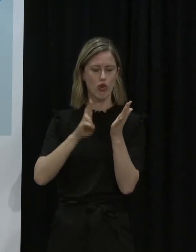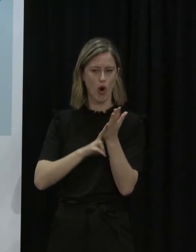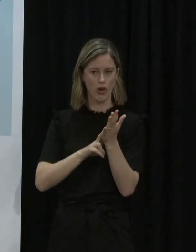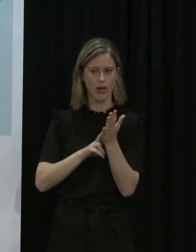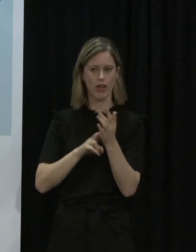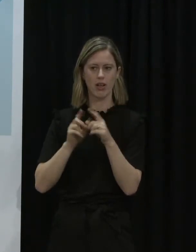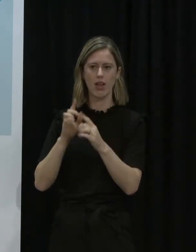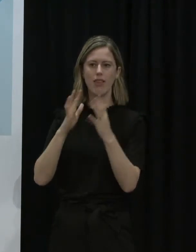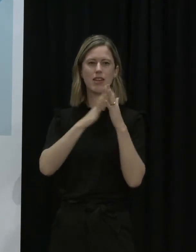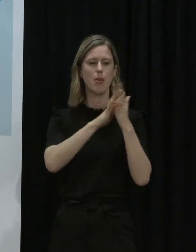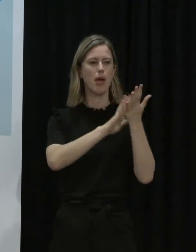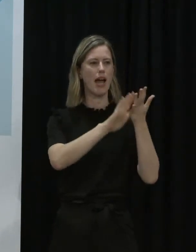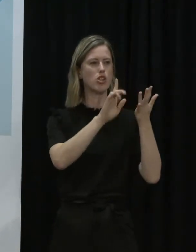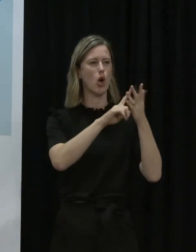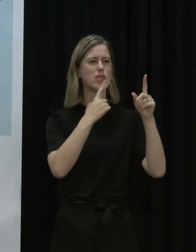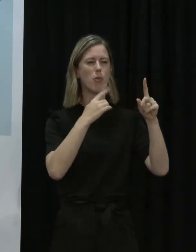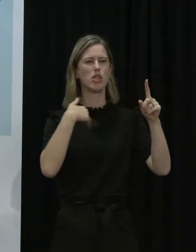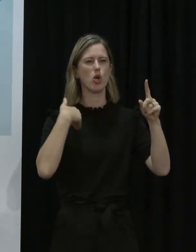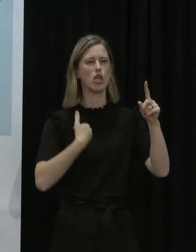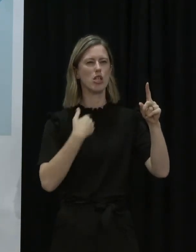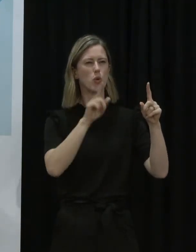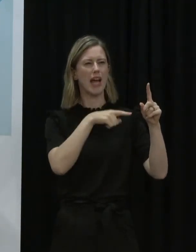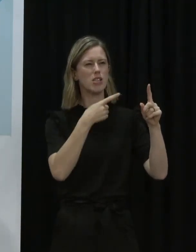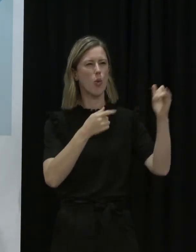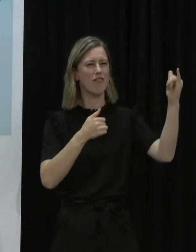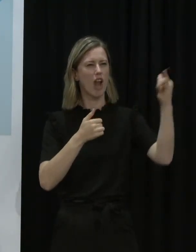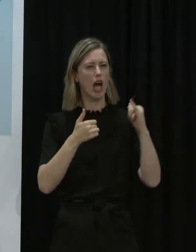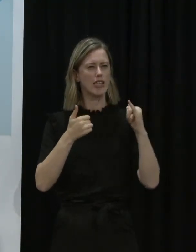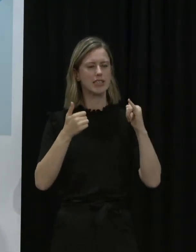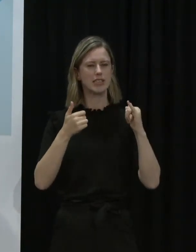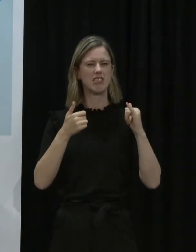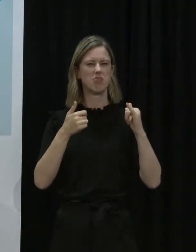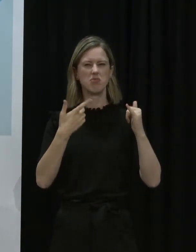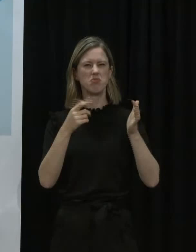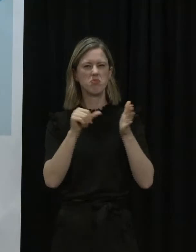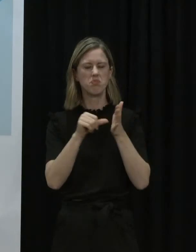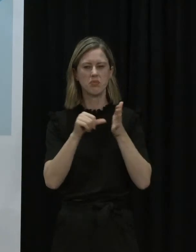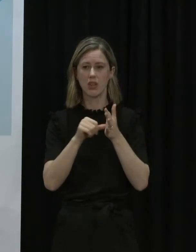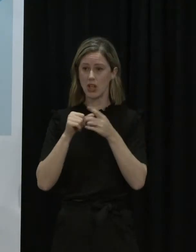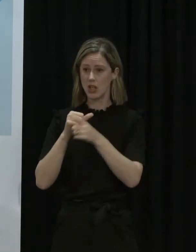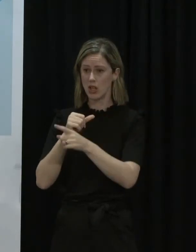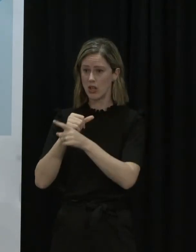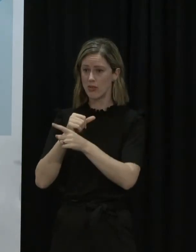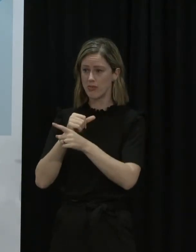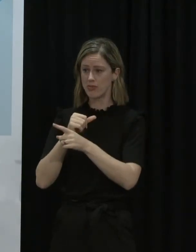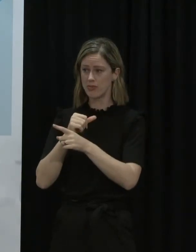gloves. Into Prime Minister, for Omicron, the WHO is recommending that we shouldn't